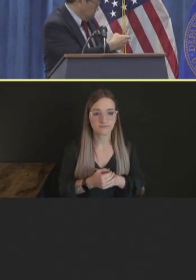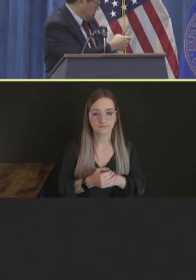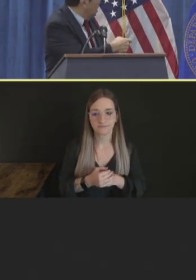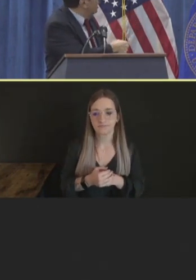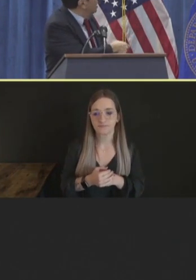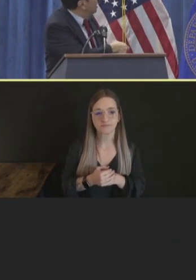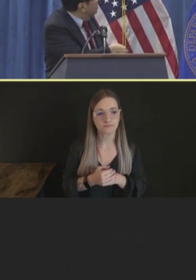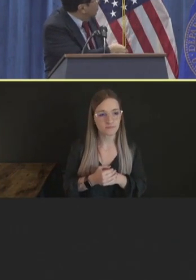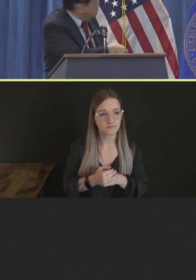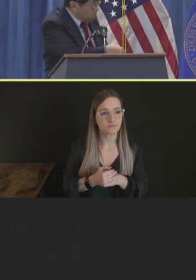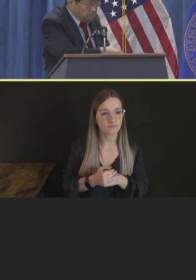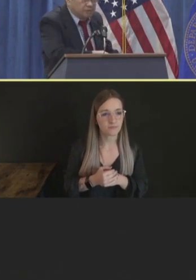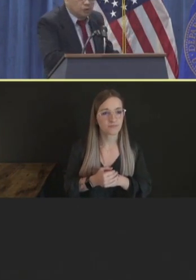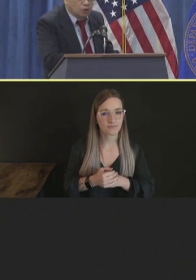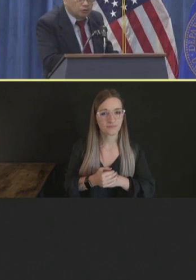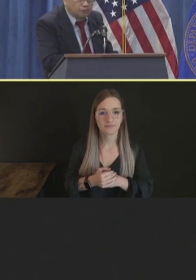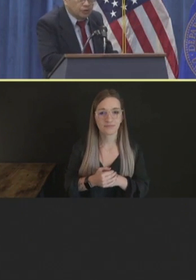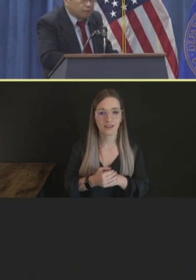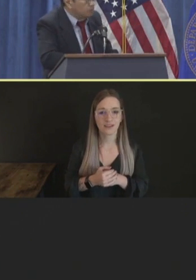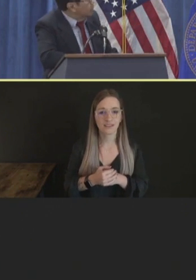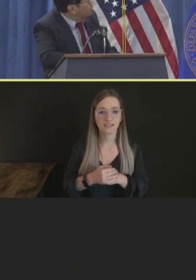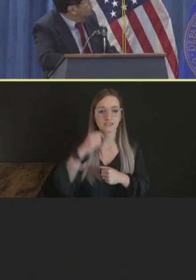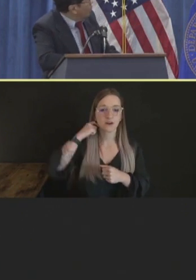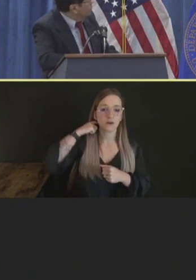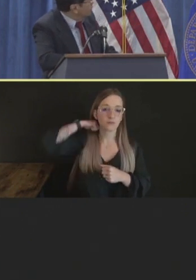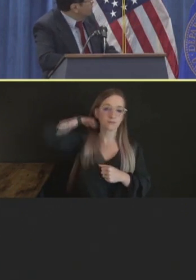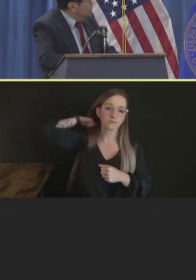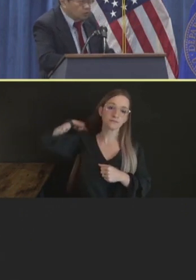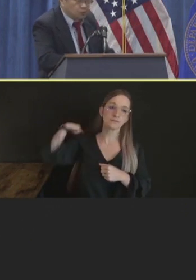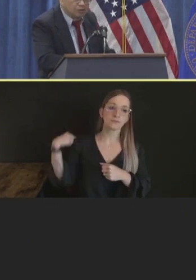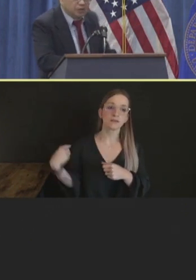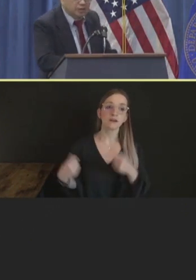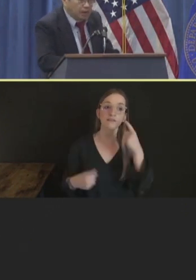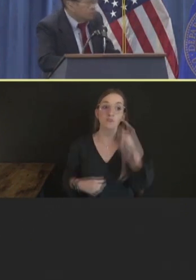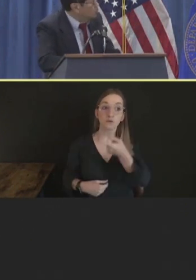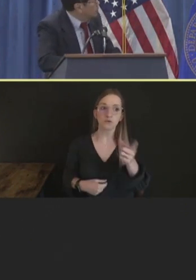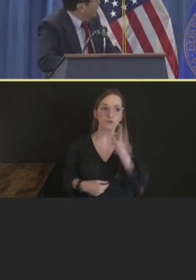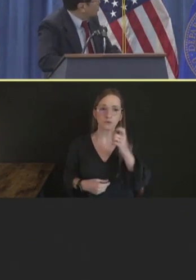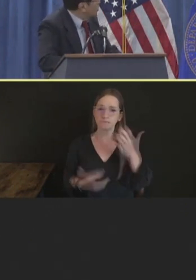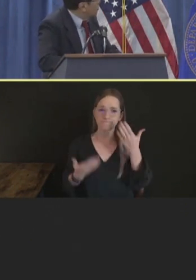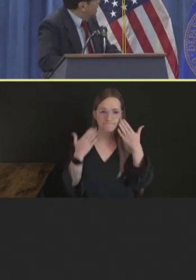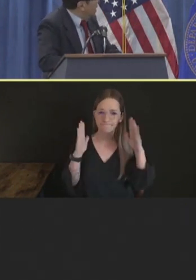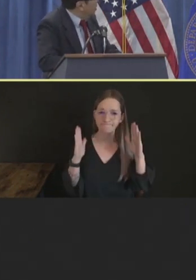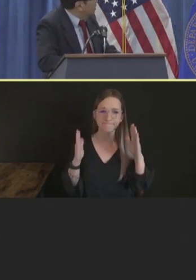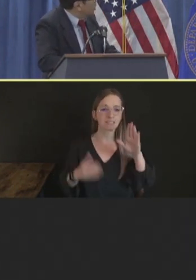So, for those of you not familiar with Brighton, it was founded about 2000 with the goal to